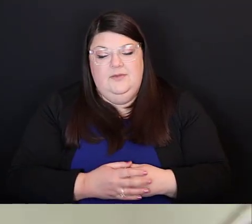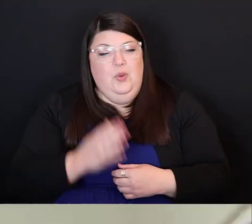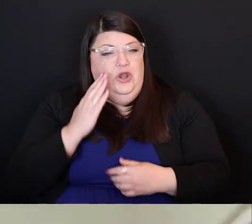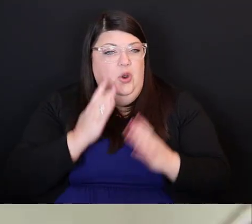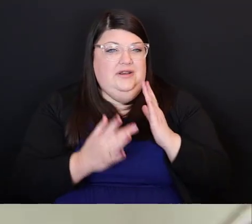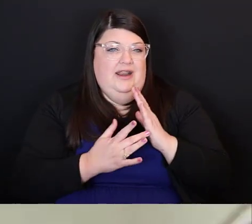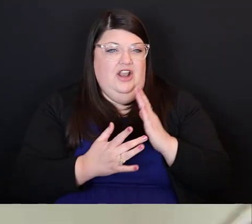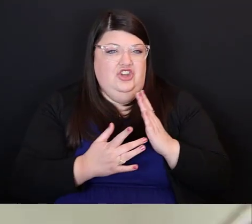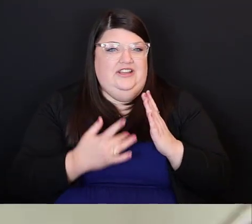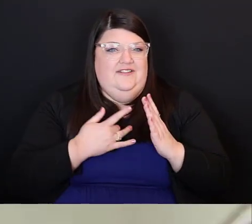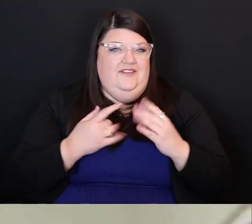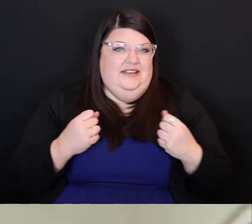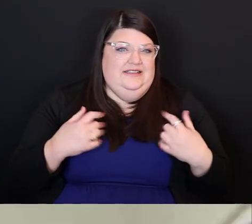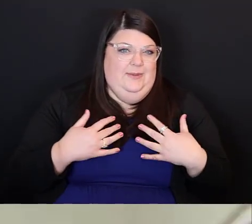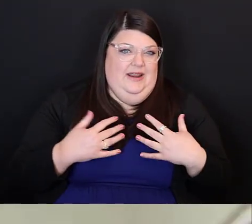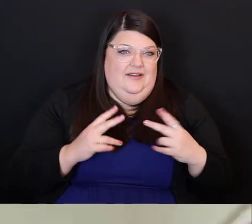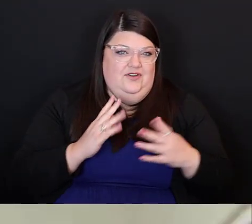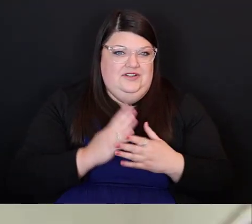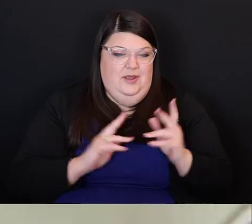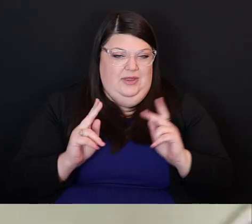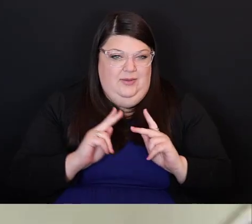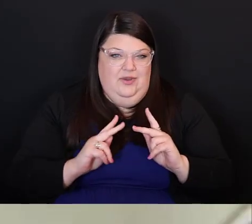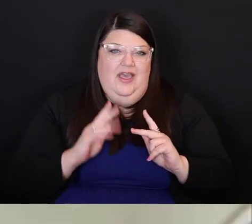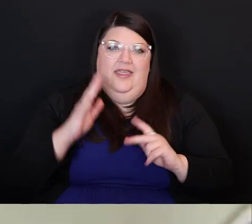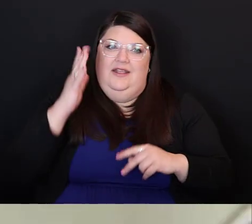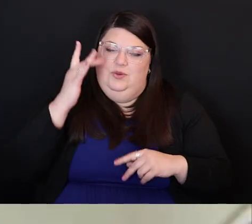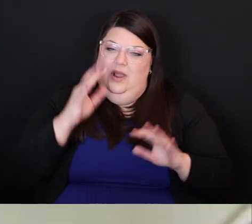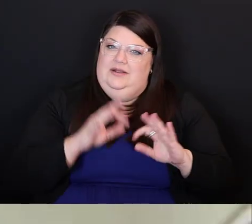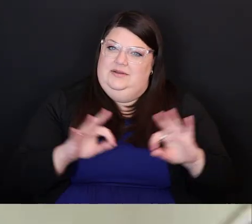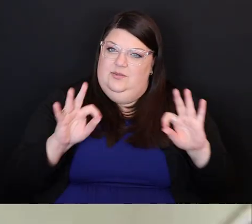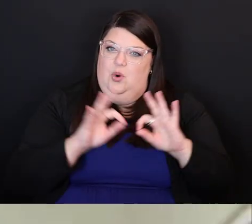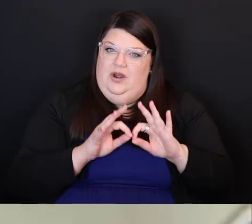And that's why it's so important that family, friends and caregivers are aware of what's possible.